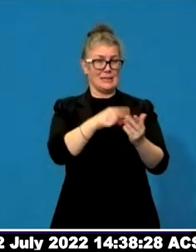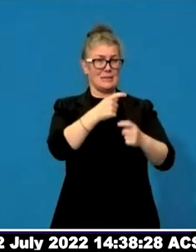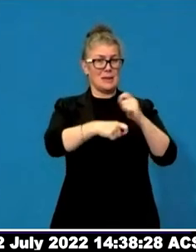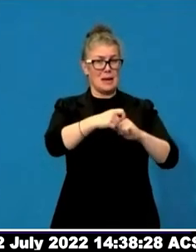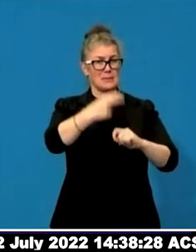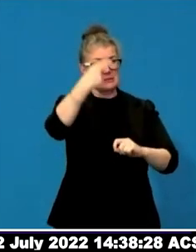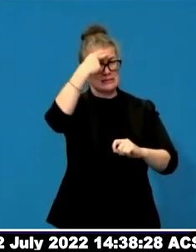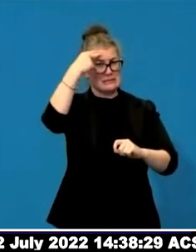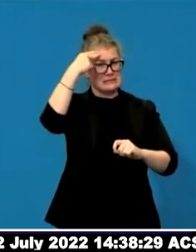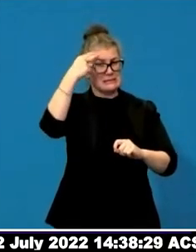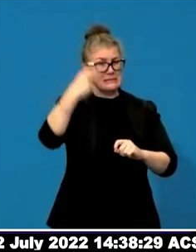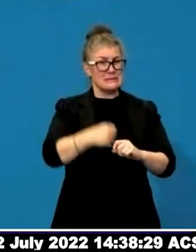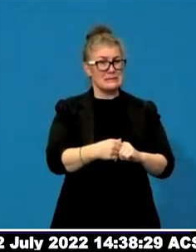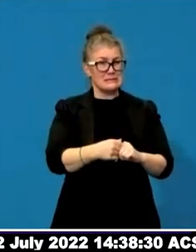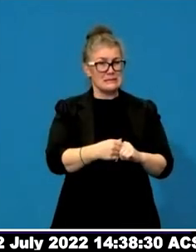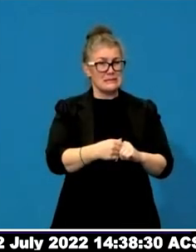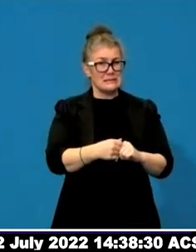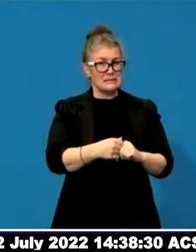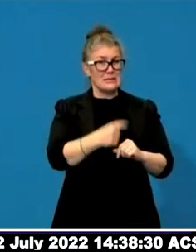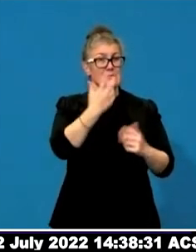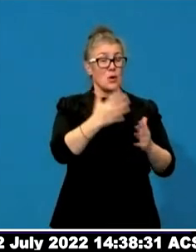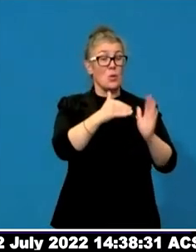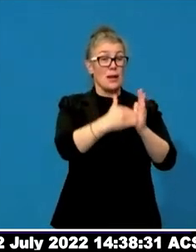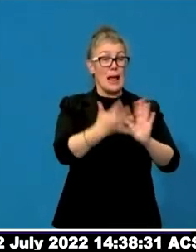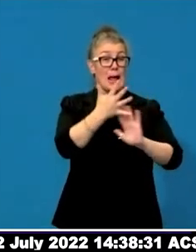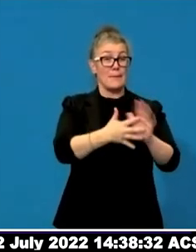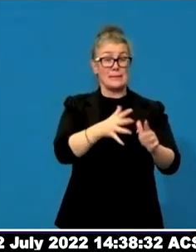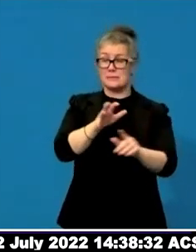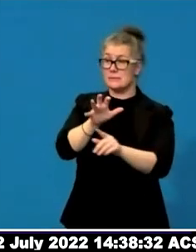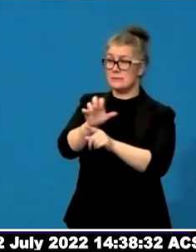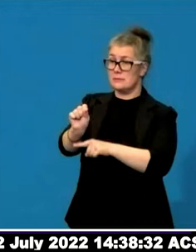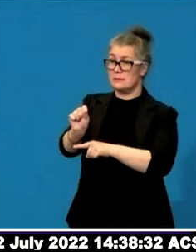are seen through the eyes of their disability rather than who they are? Correct.